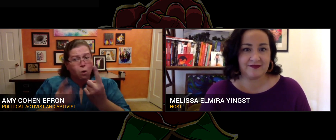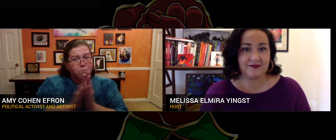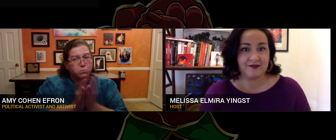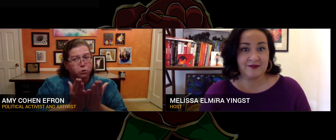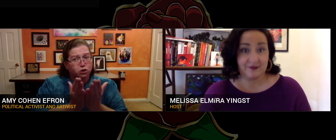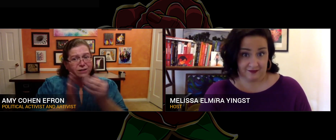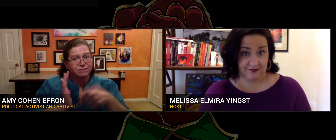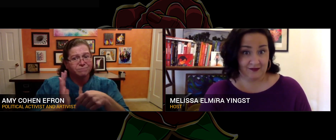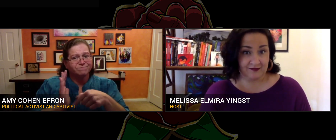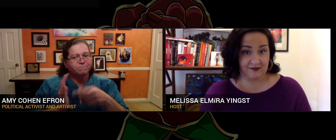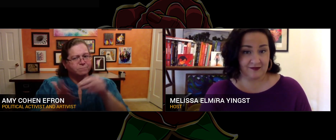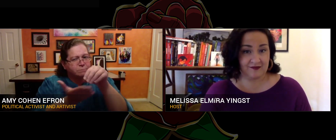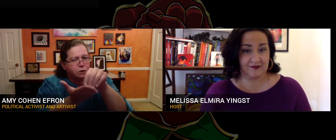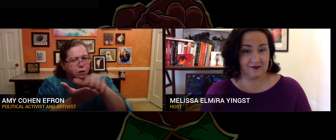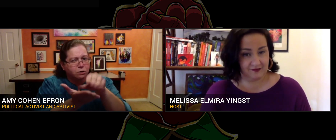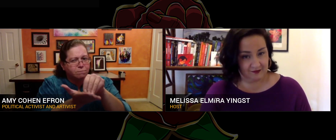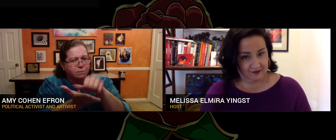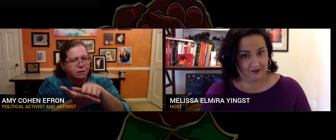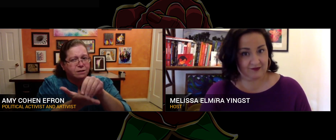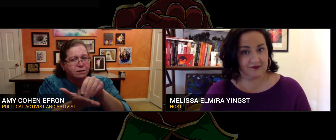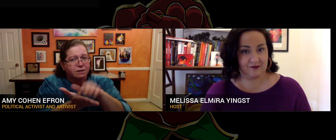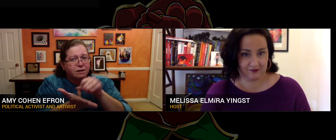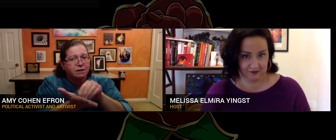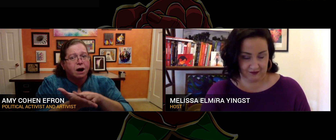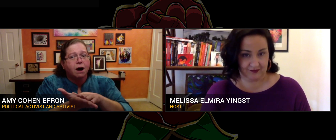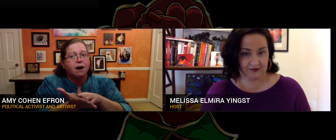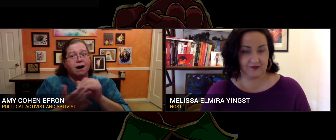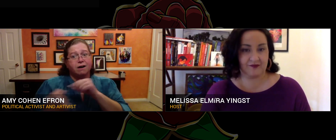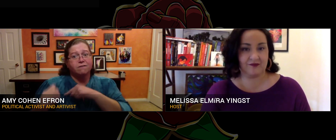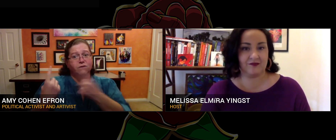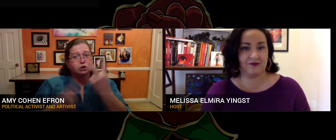There is one book that put down everything from